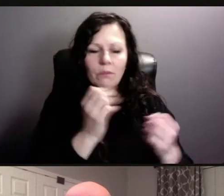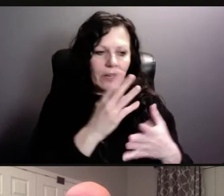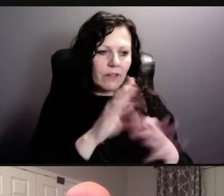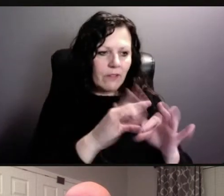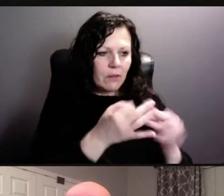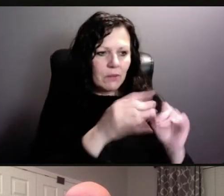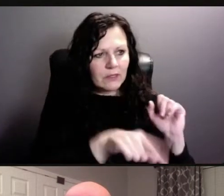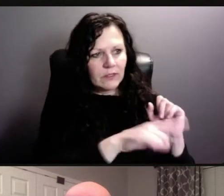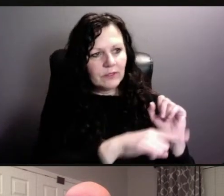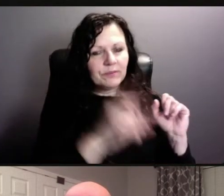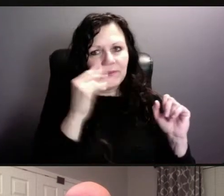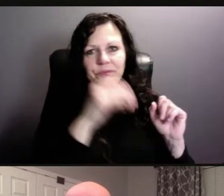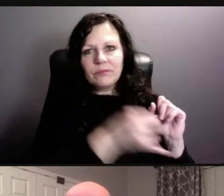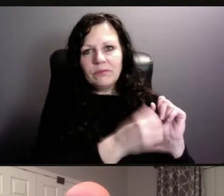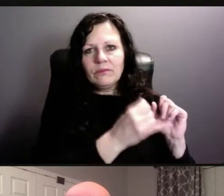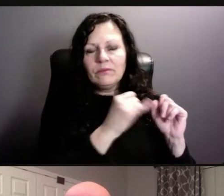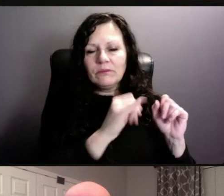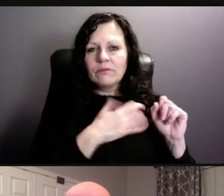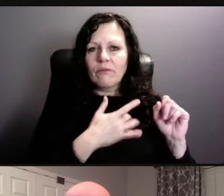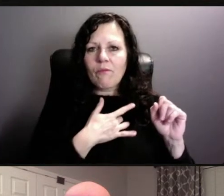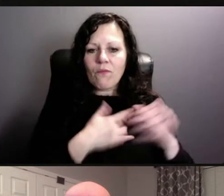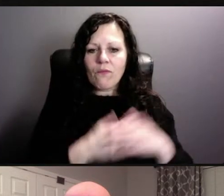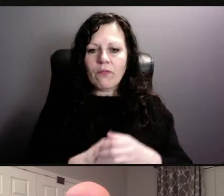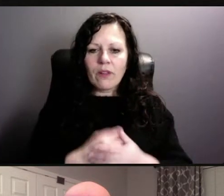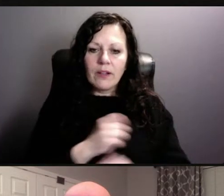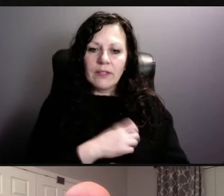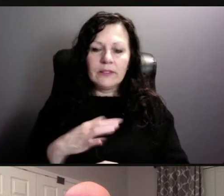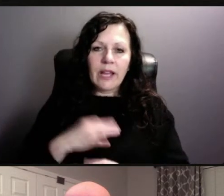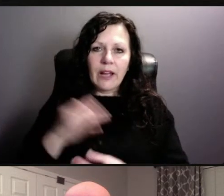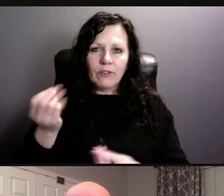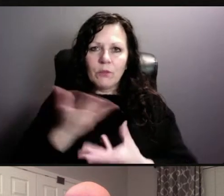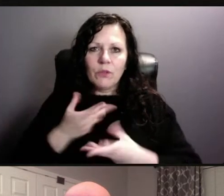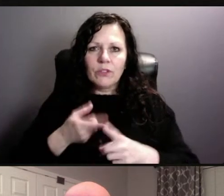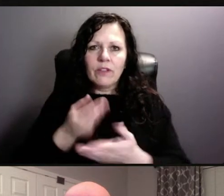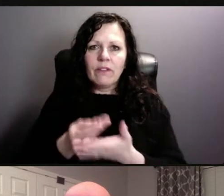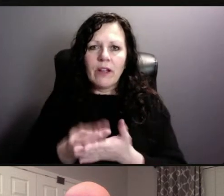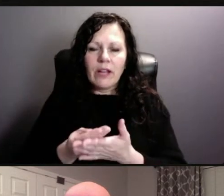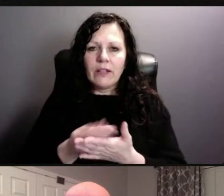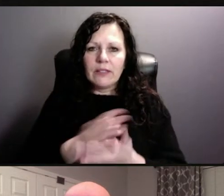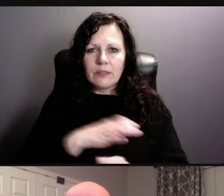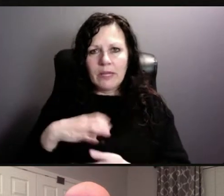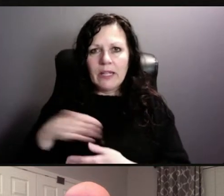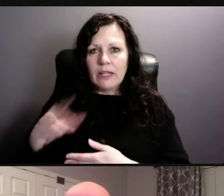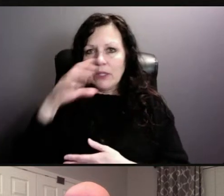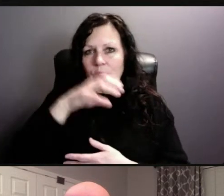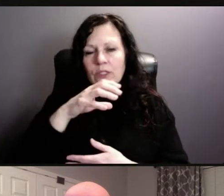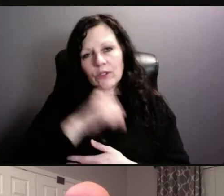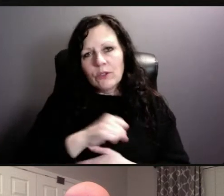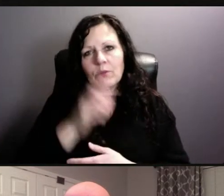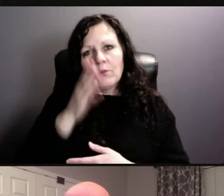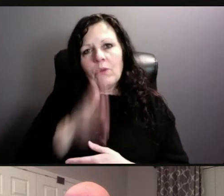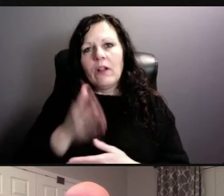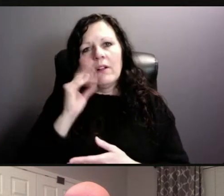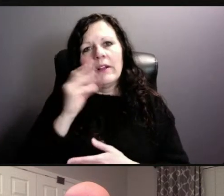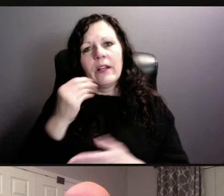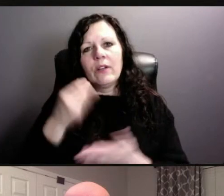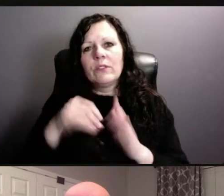EVERY TIME I BUY A CUP OF COFFEE FEELS LIKE YOU KNOW I KNOW A LOT OF FAMILIES ARE ALREADY IN THE NEIGHBORHOOD.